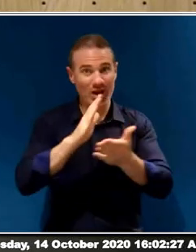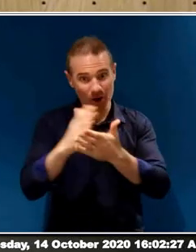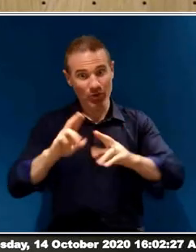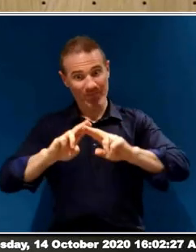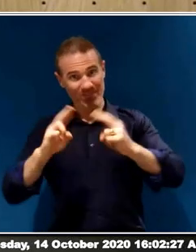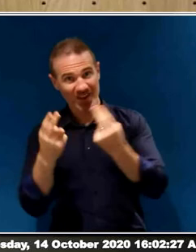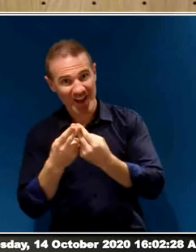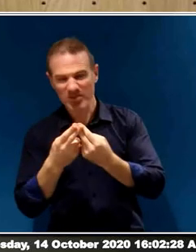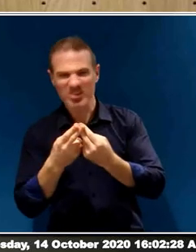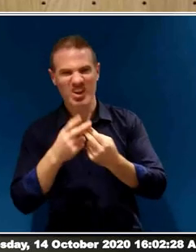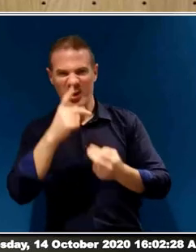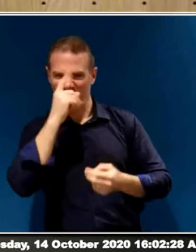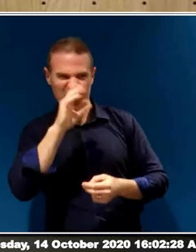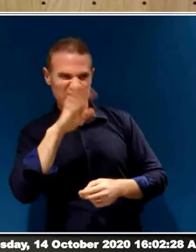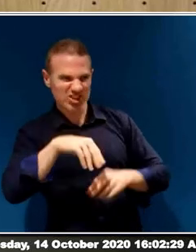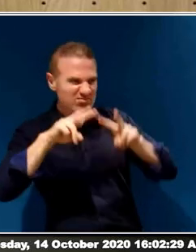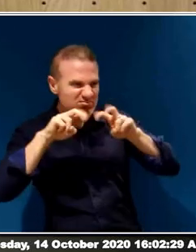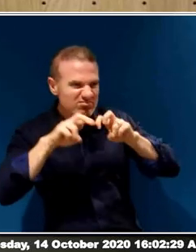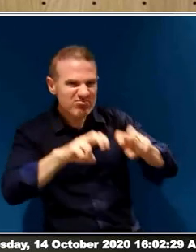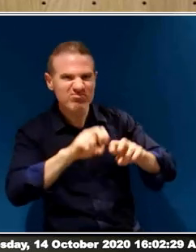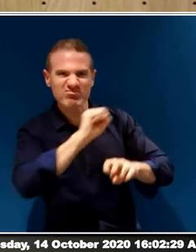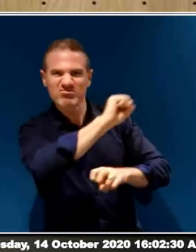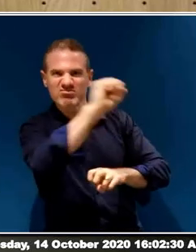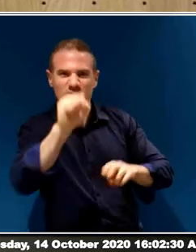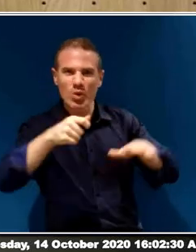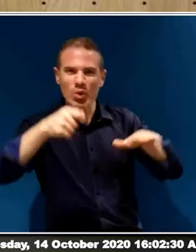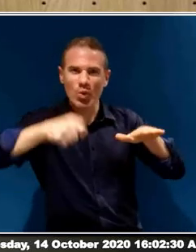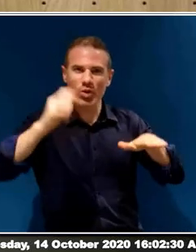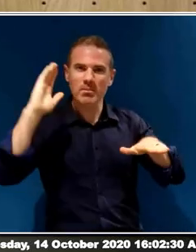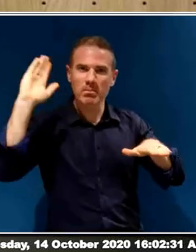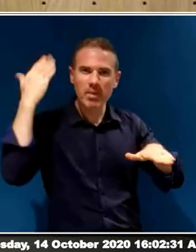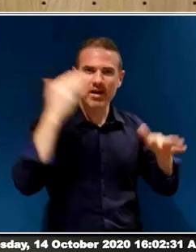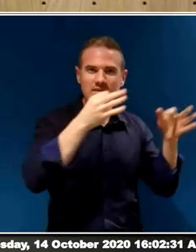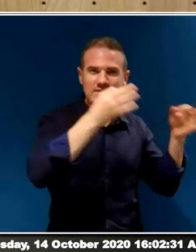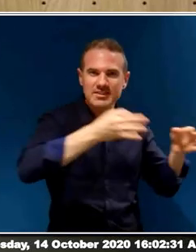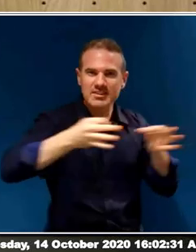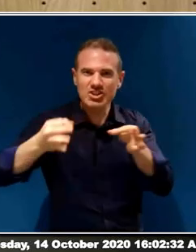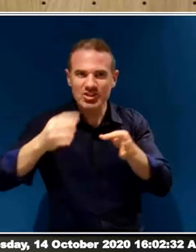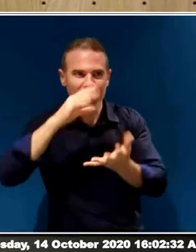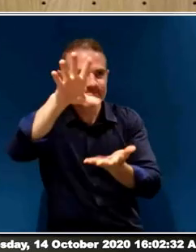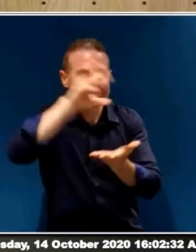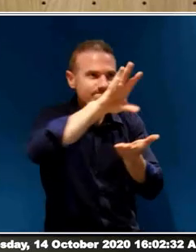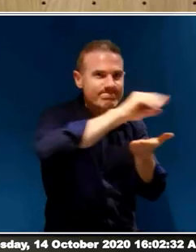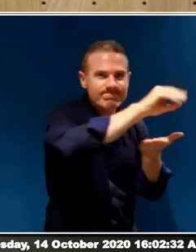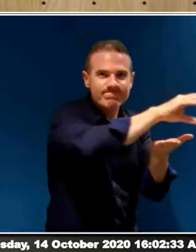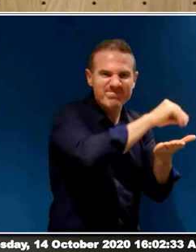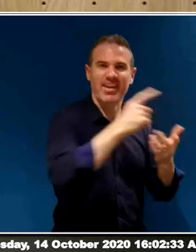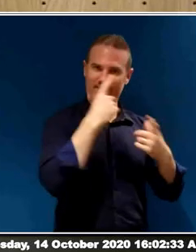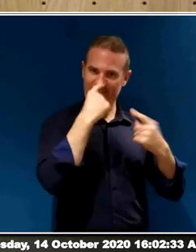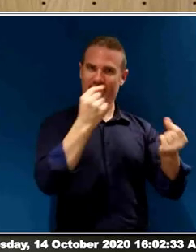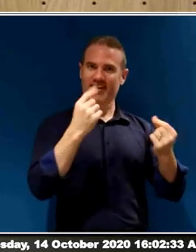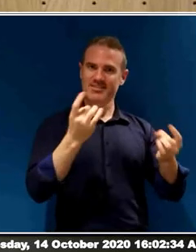And I figured I could learn a lot about the decision-making process used by